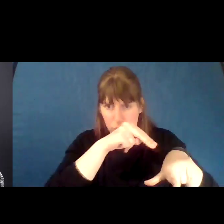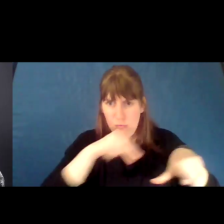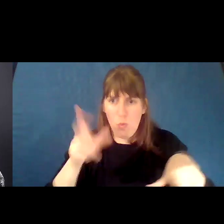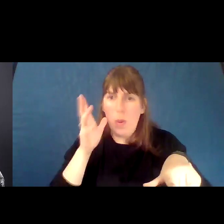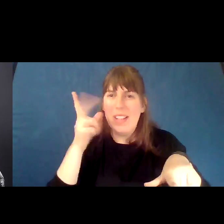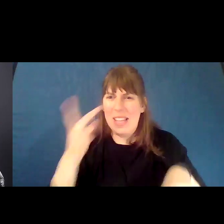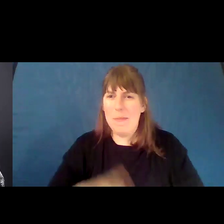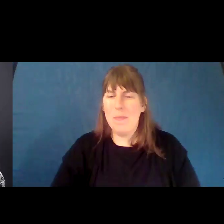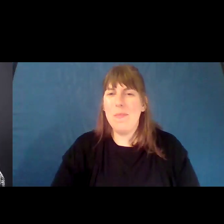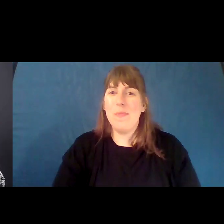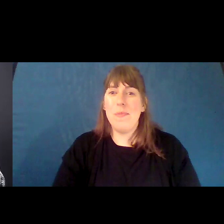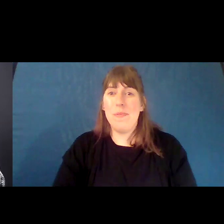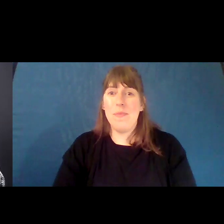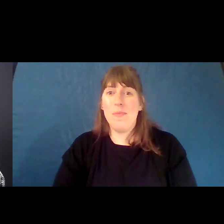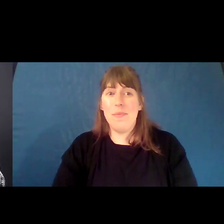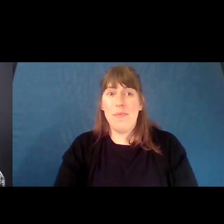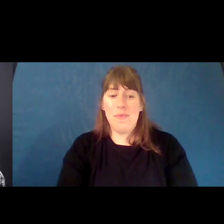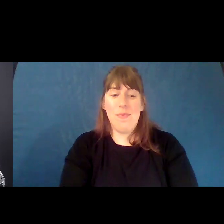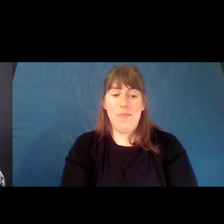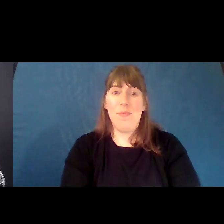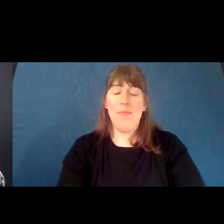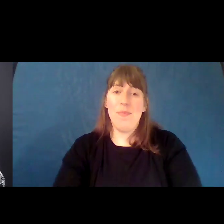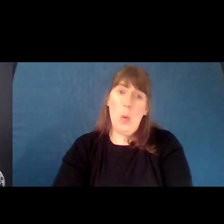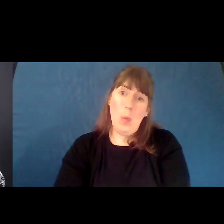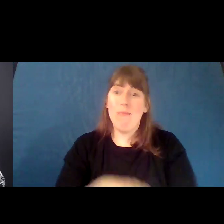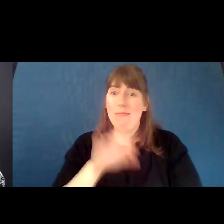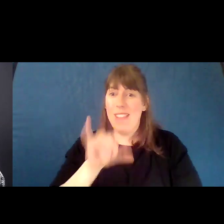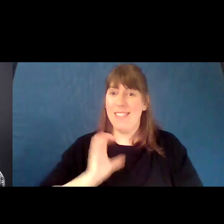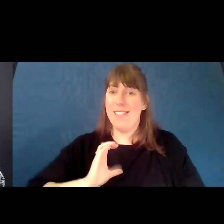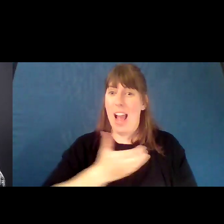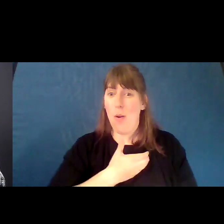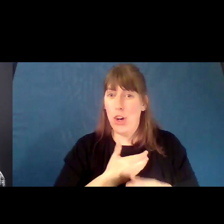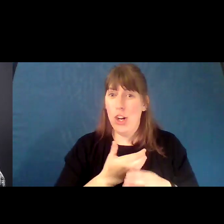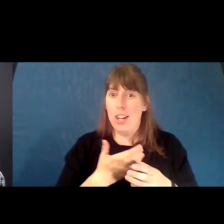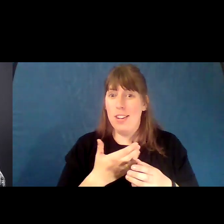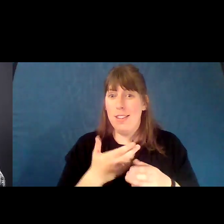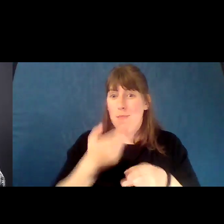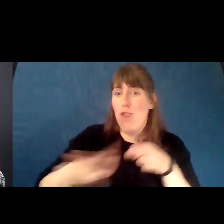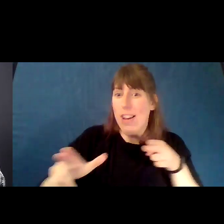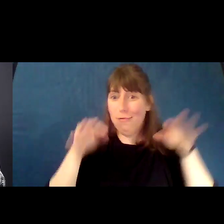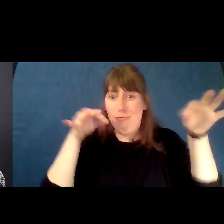Yeah, so I think this is kind of our our general brief walkthrough of the